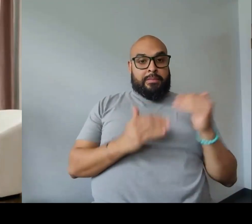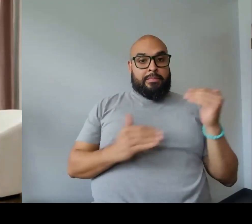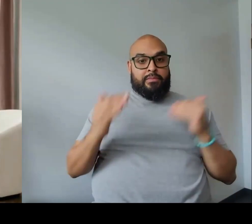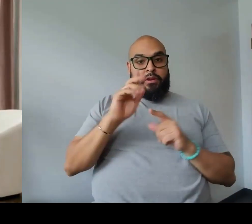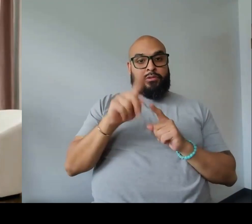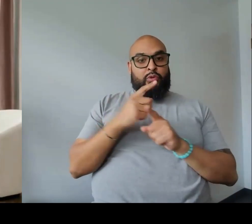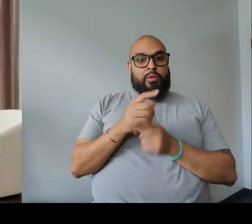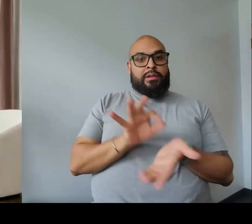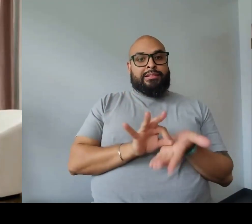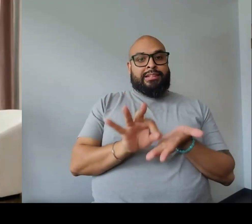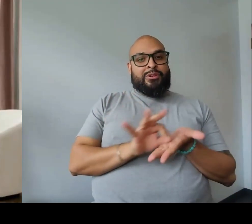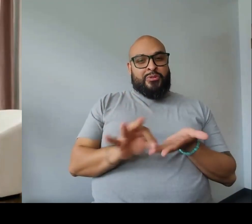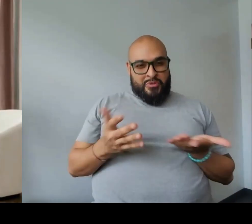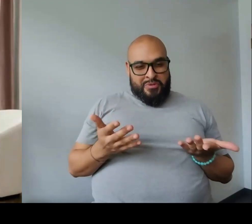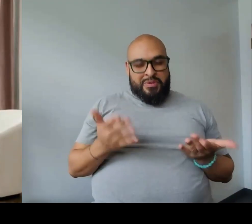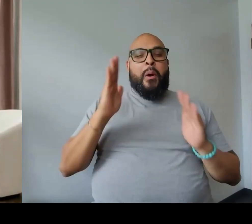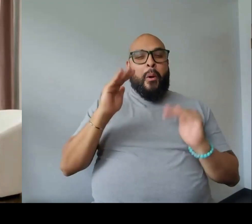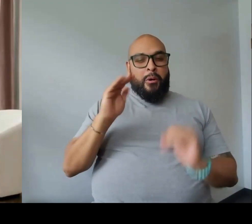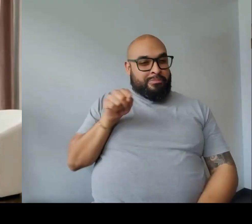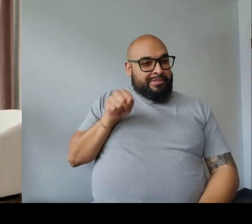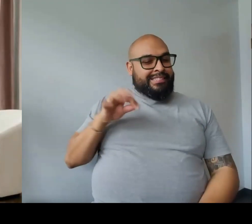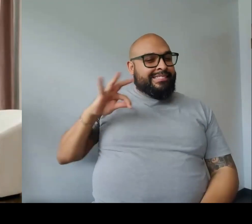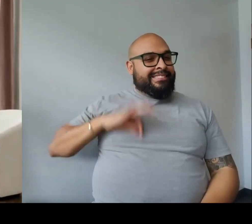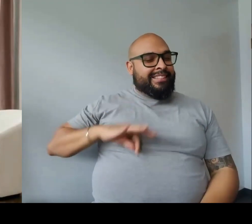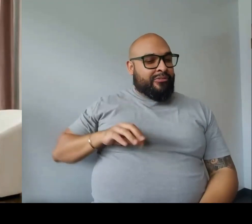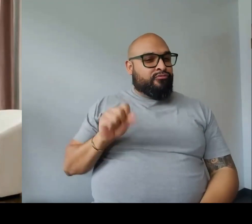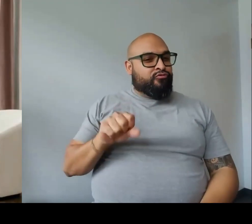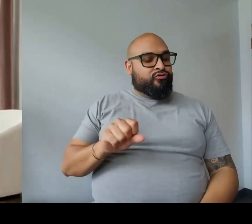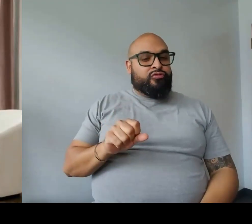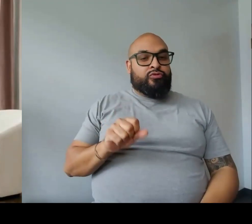So I hope that's helpful and I will turn it back over.